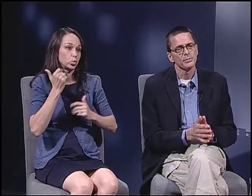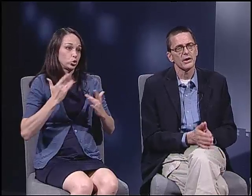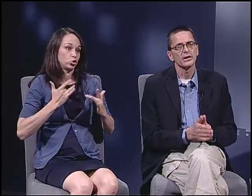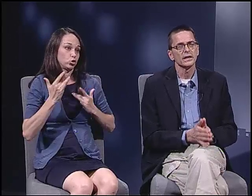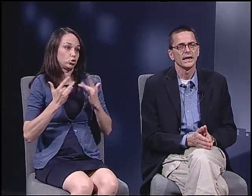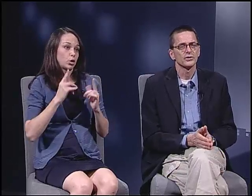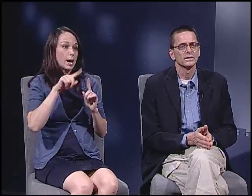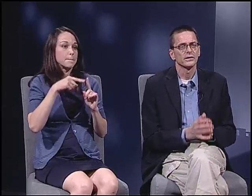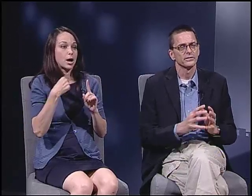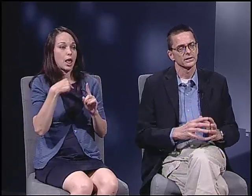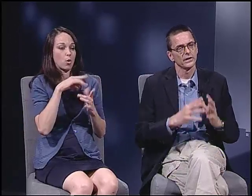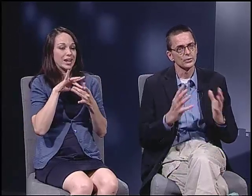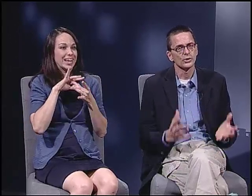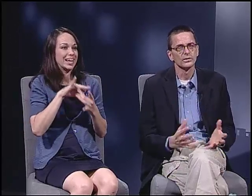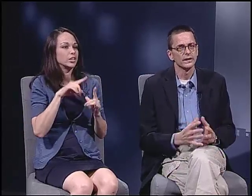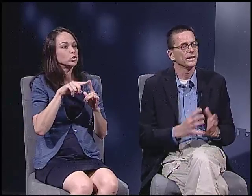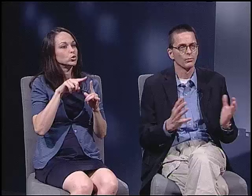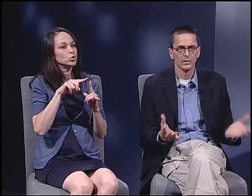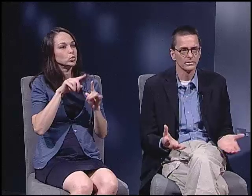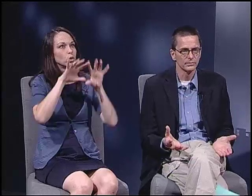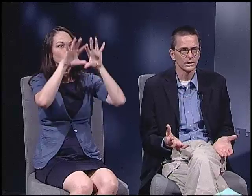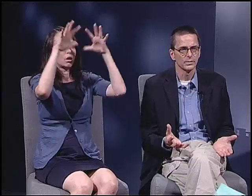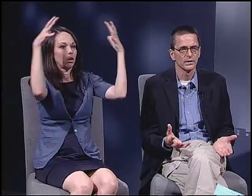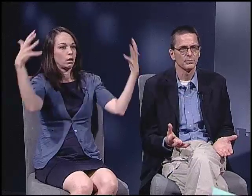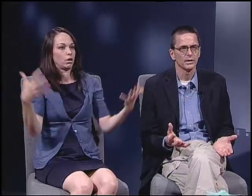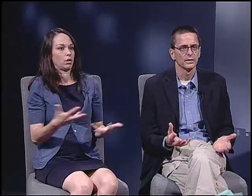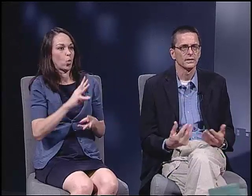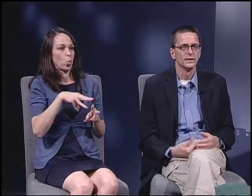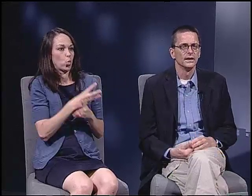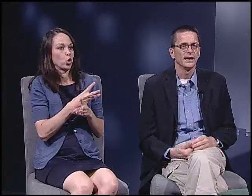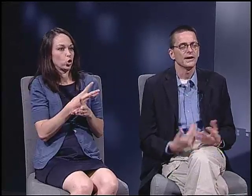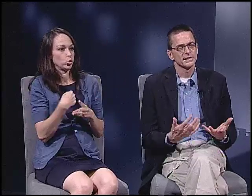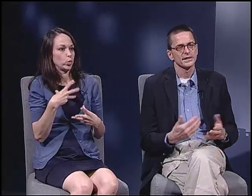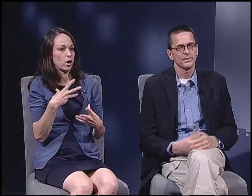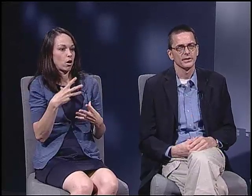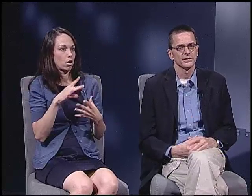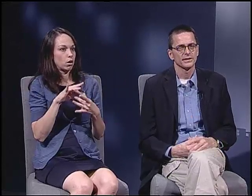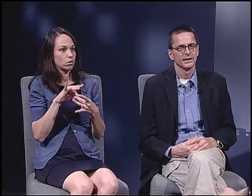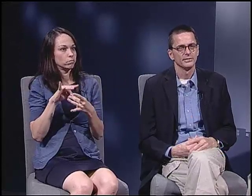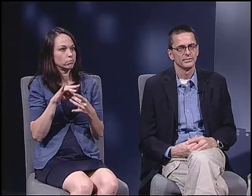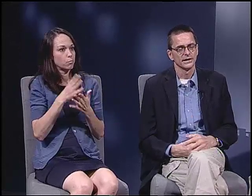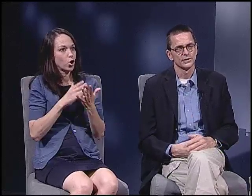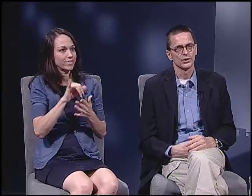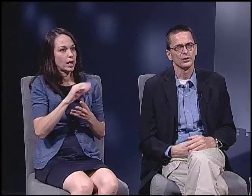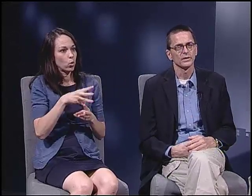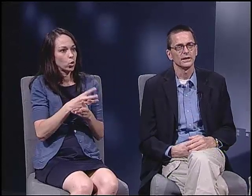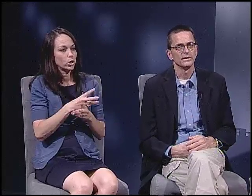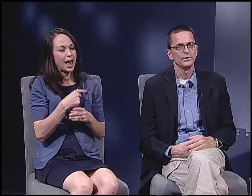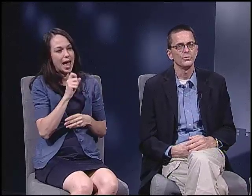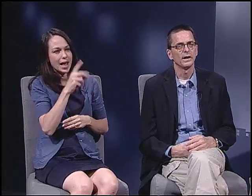about our connection to this larger living world of which we are a part. I always ask parents kind of as a joke, if you wanted